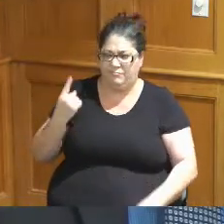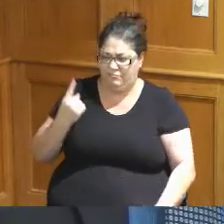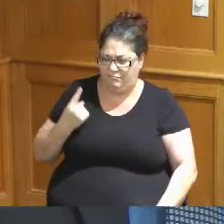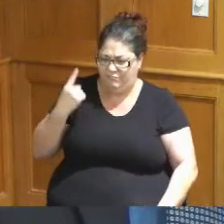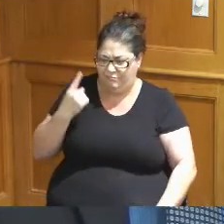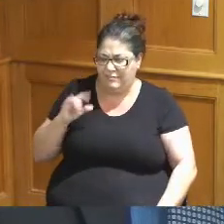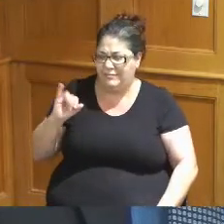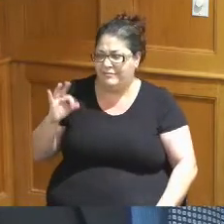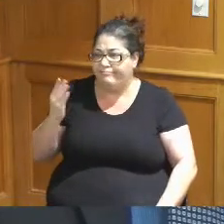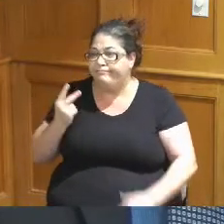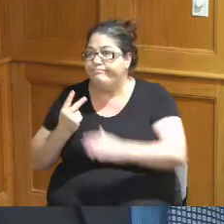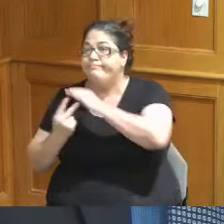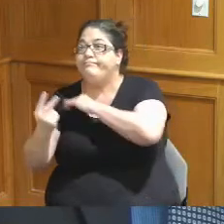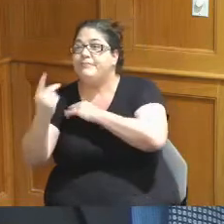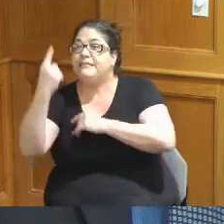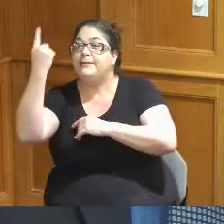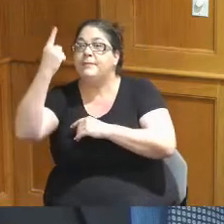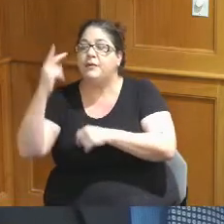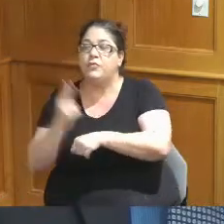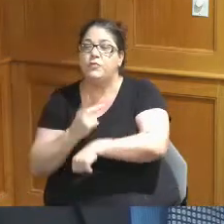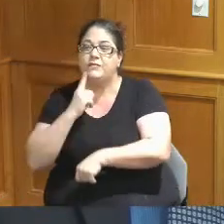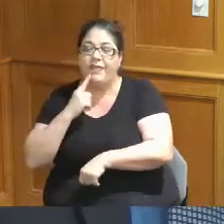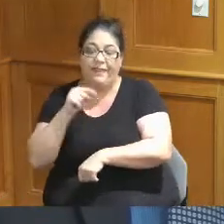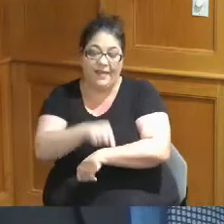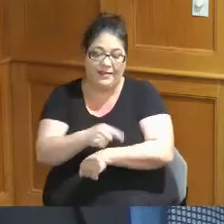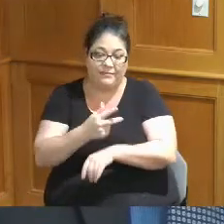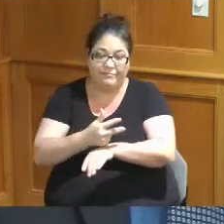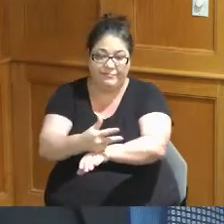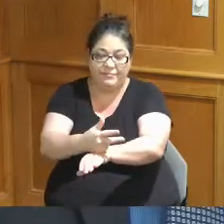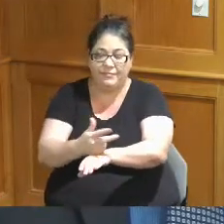if there was some anticipated use for the vacant lot that would necessitate the parking yes